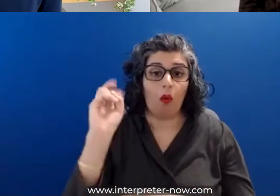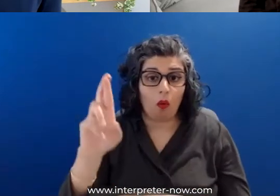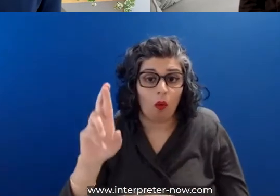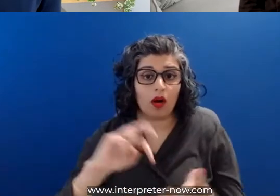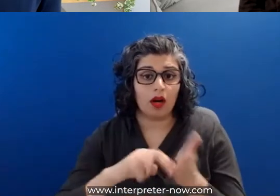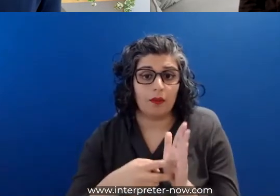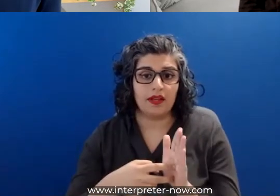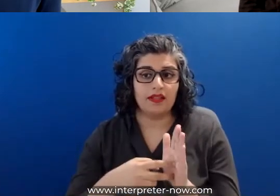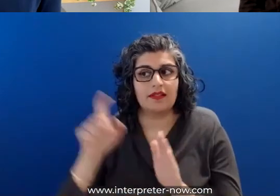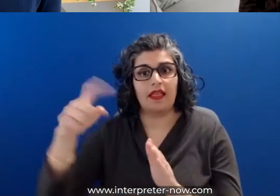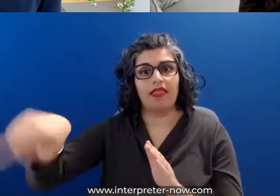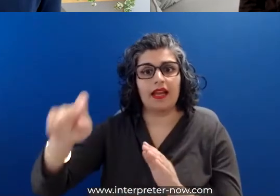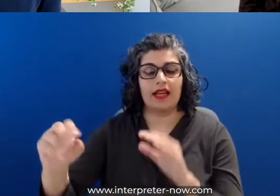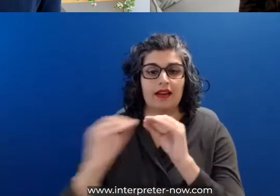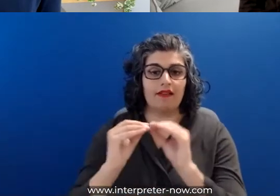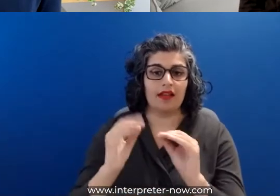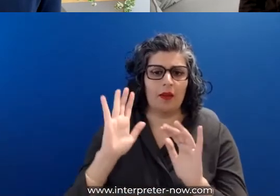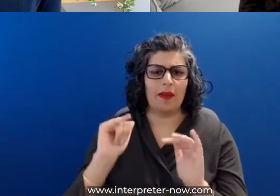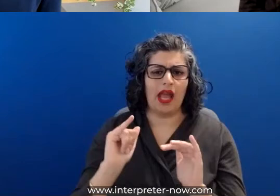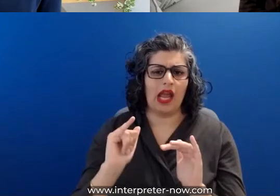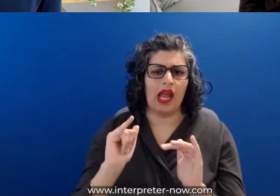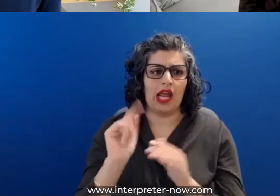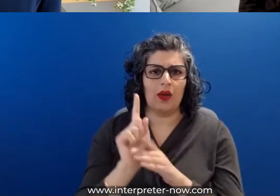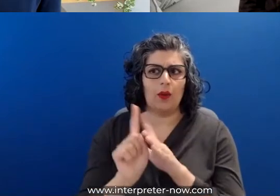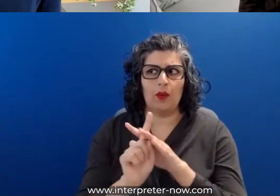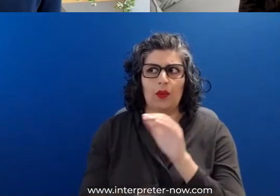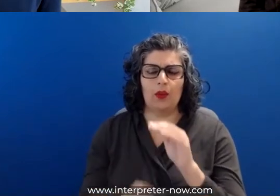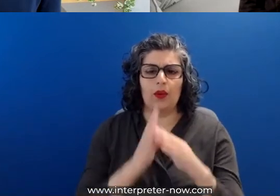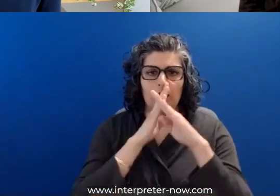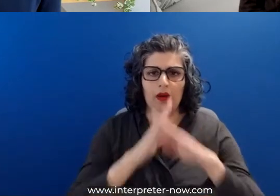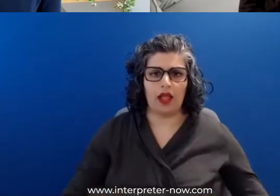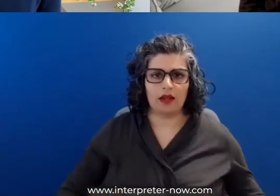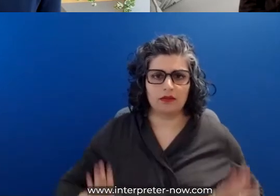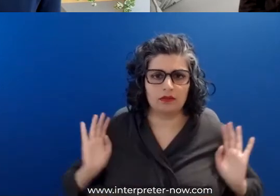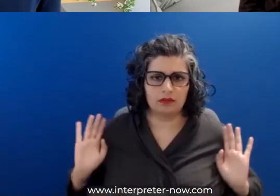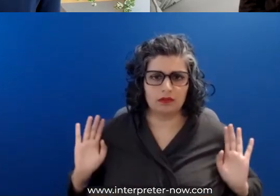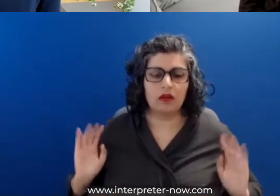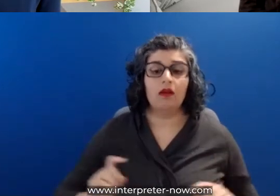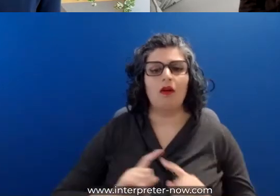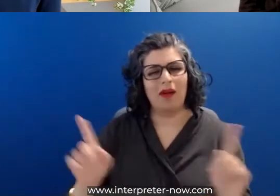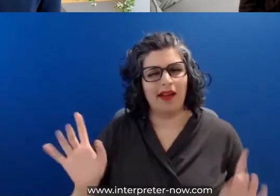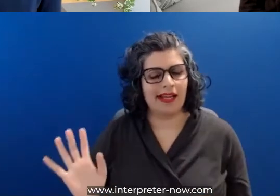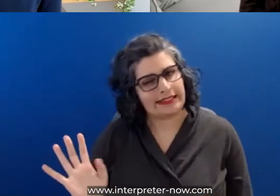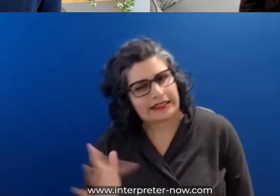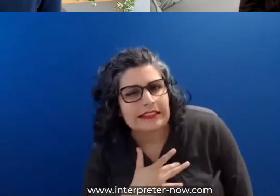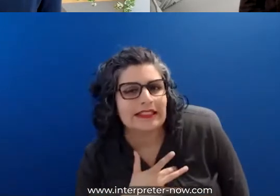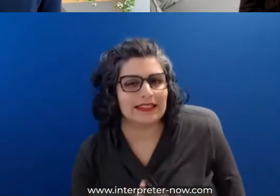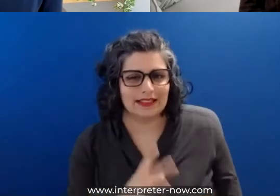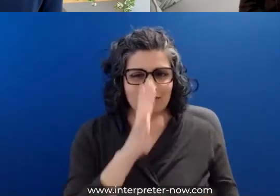fixed by being somehow disappeared or silenced. But I don't listen to those kinds of expectations,